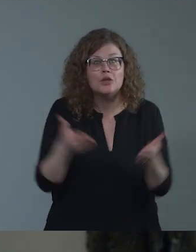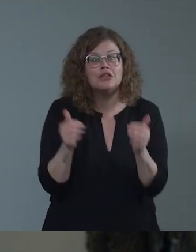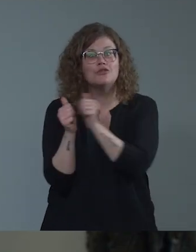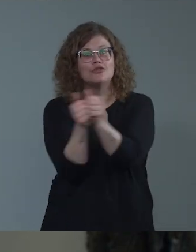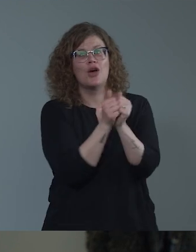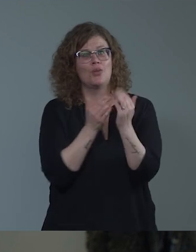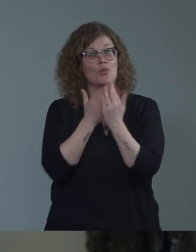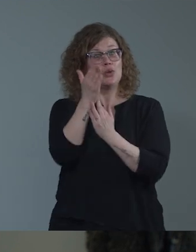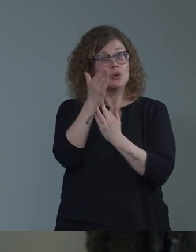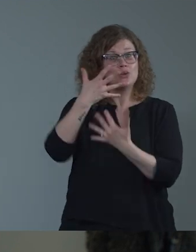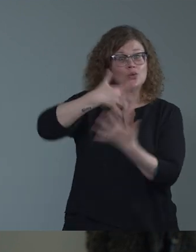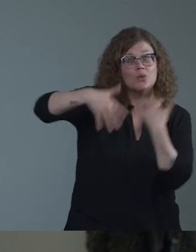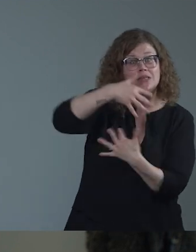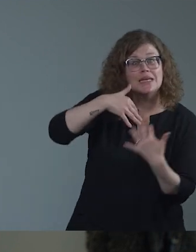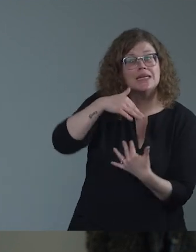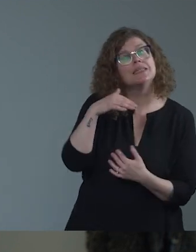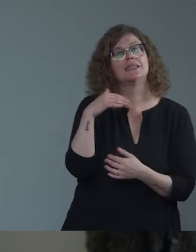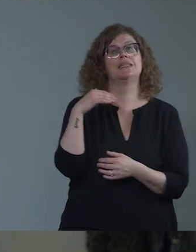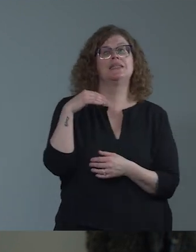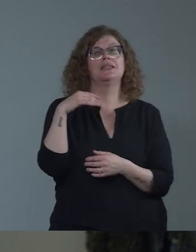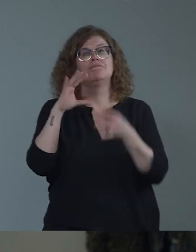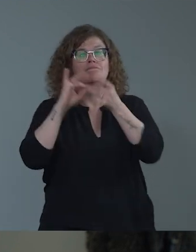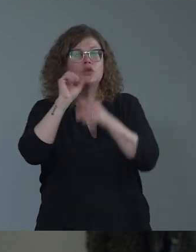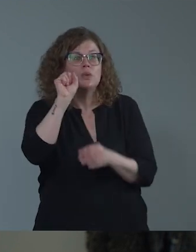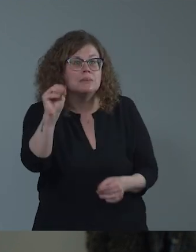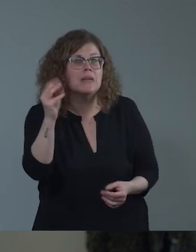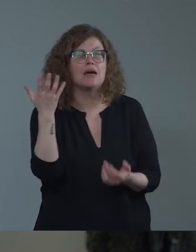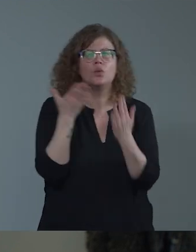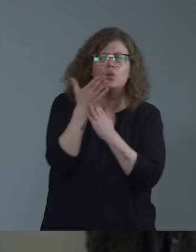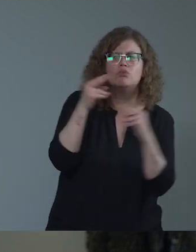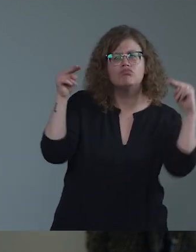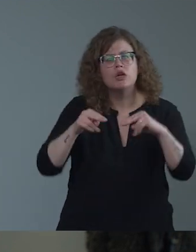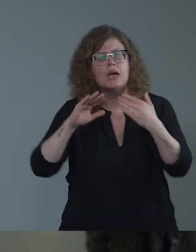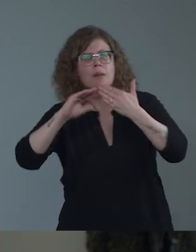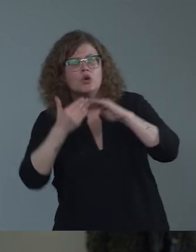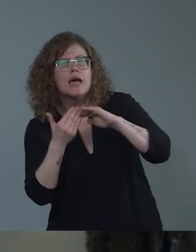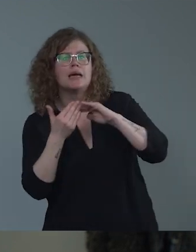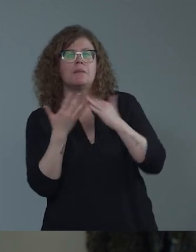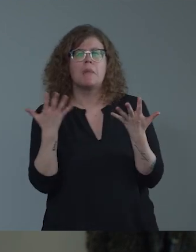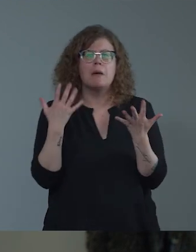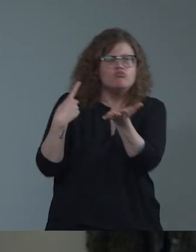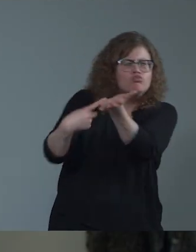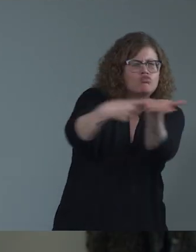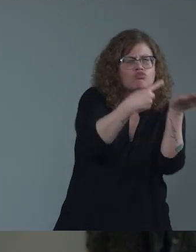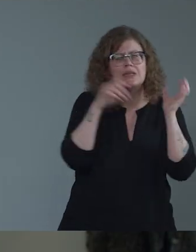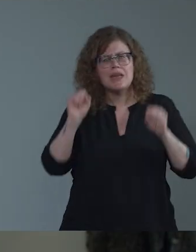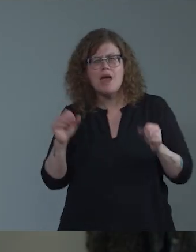But at the end of the day, I think the reason people do it is because it is, so, the outcome is so special